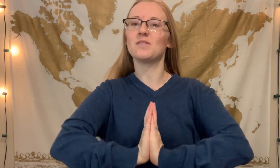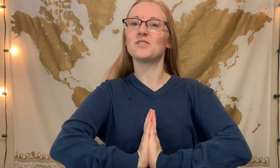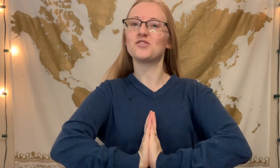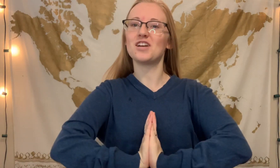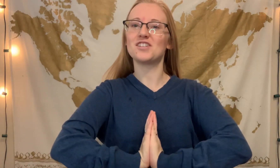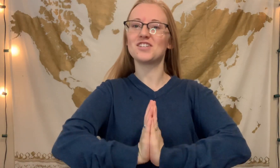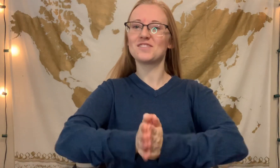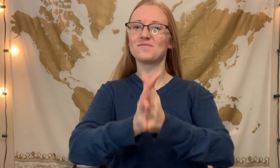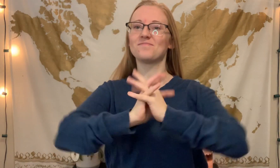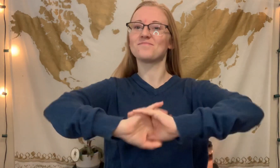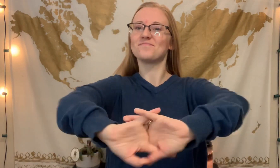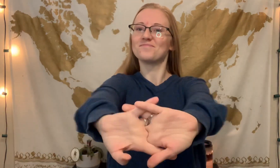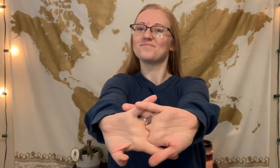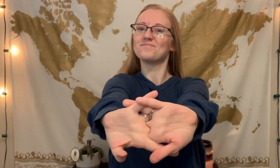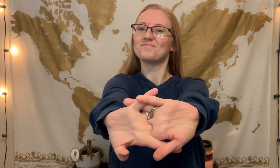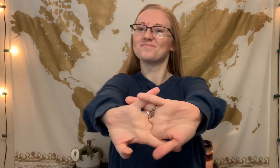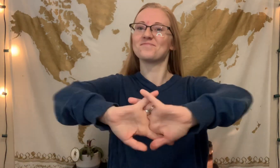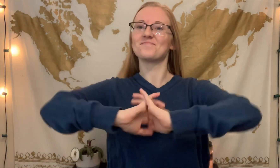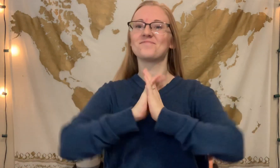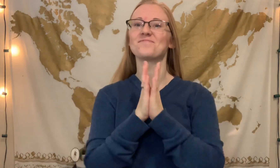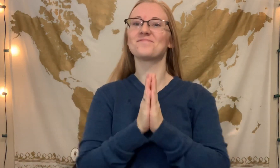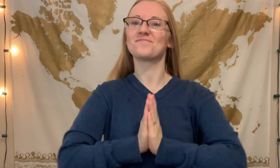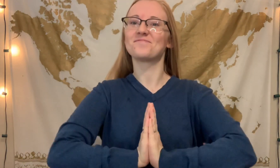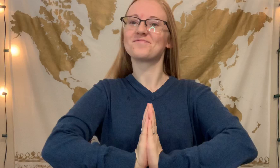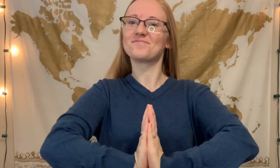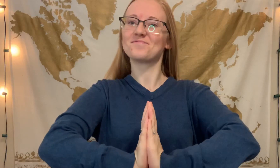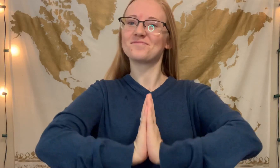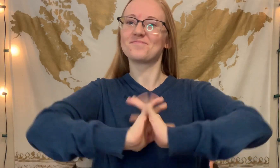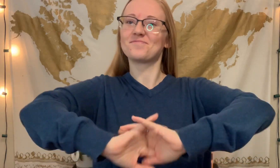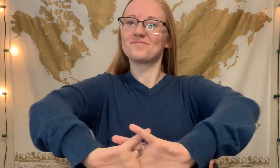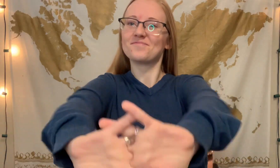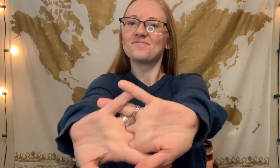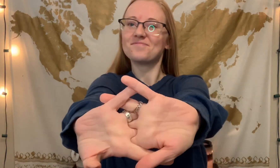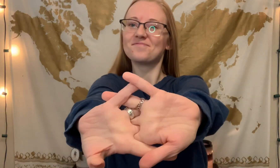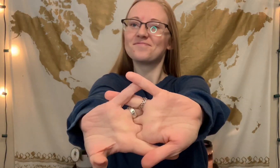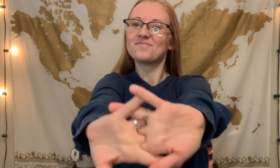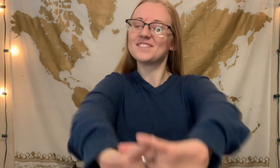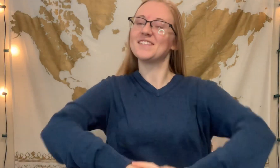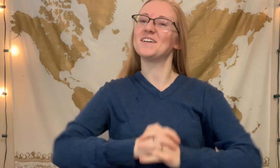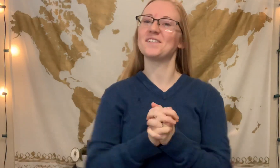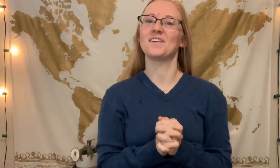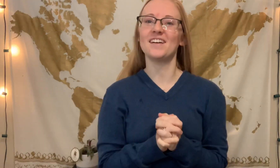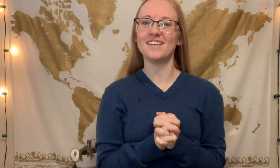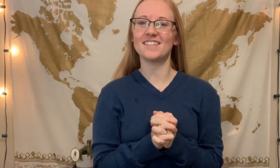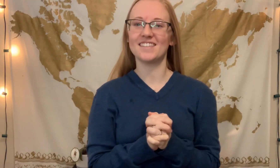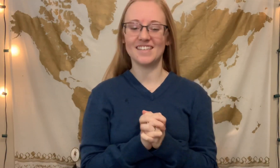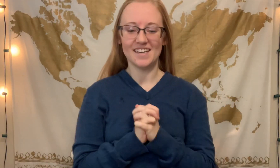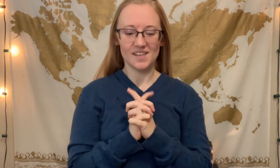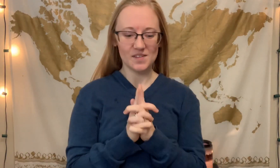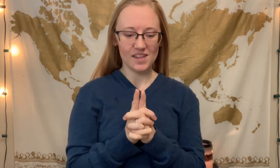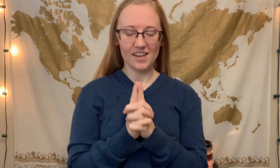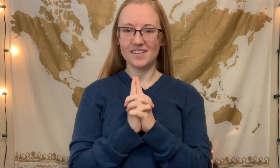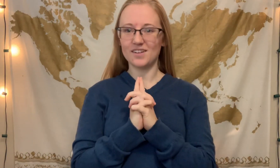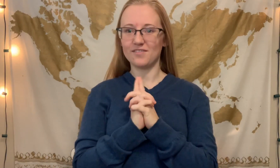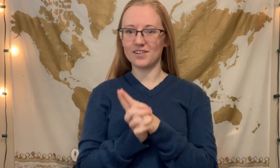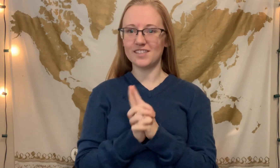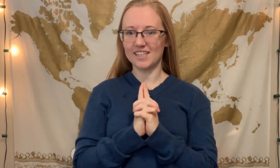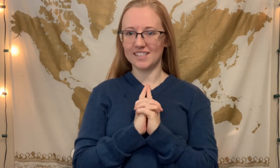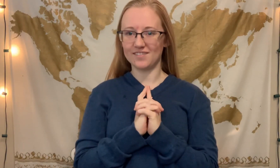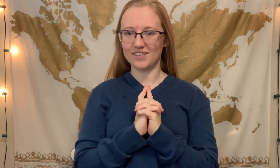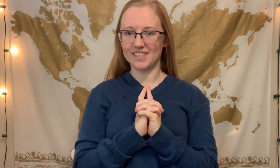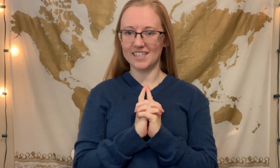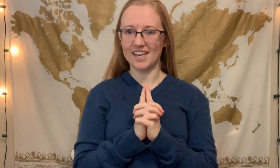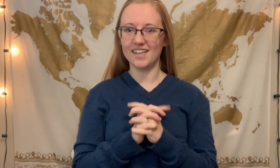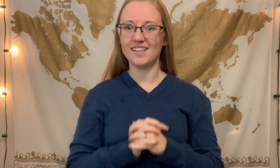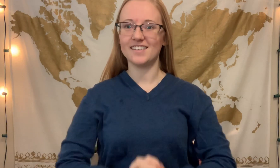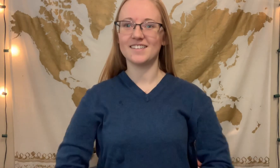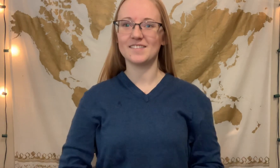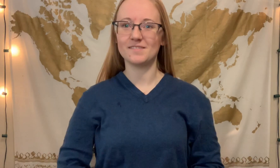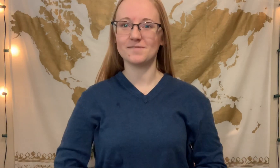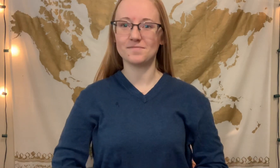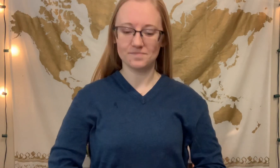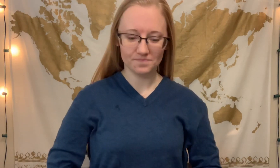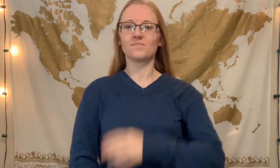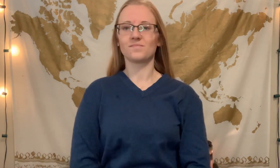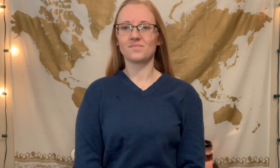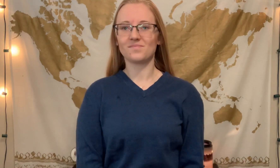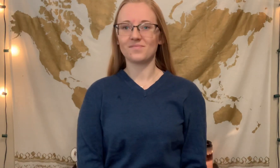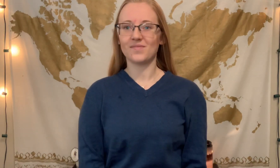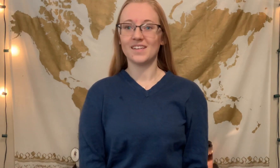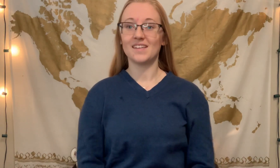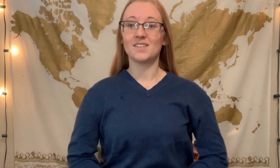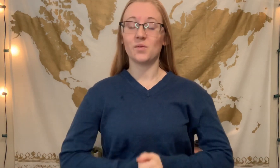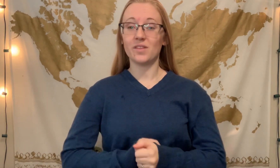you have to stretch, alright. So that is our first lesson for today. So with